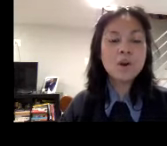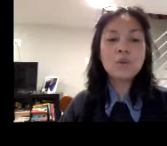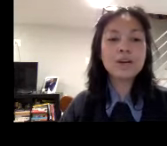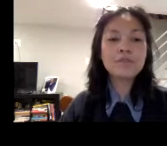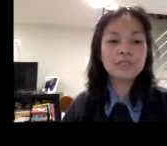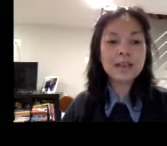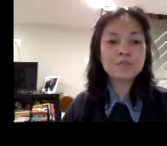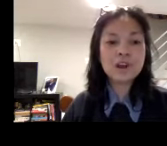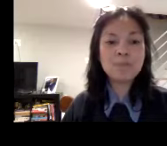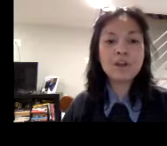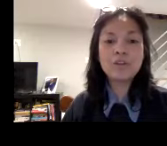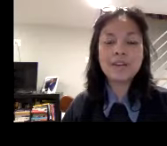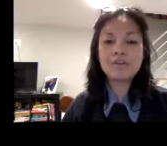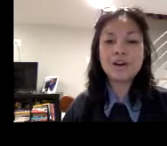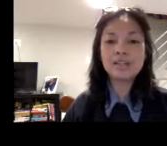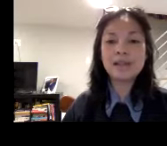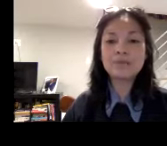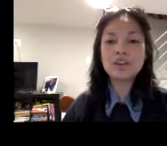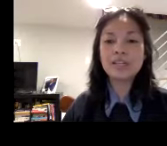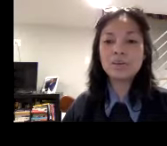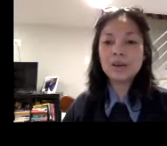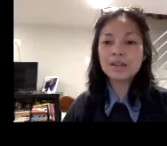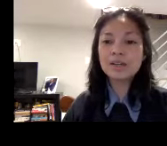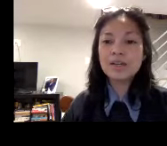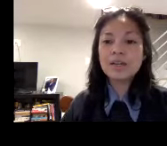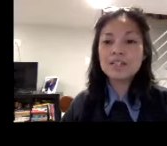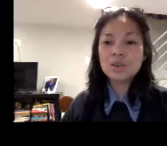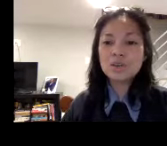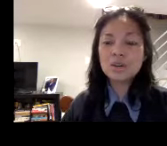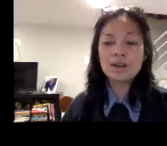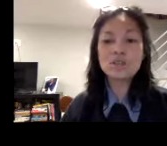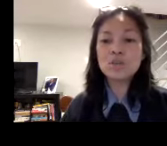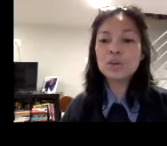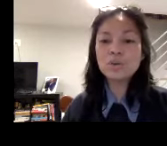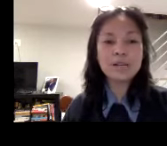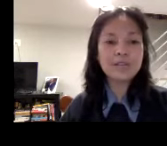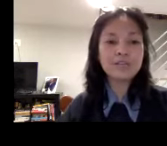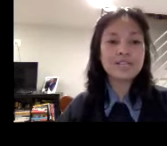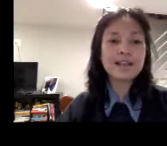who work a full-time job and often have a hard time juggling work, school, school, work and free